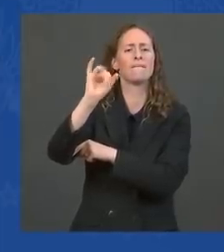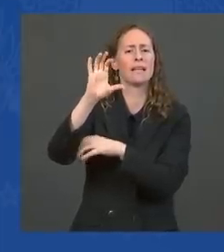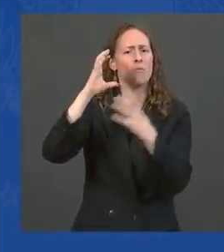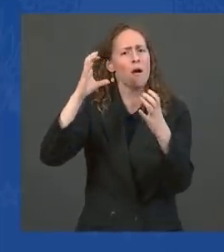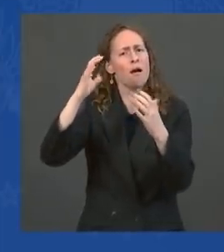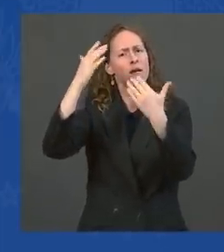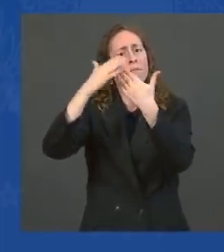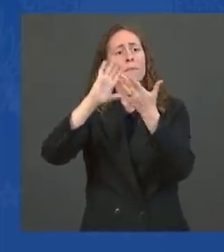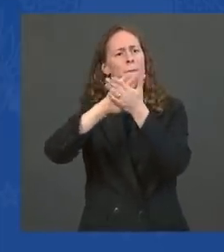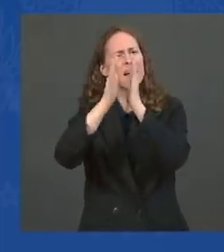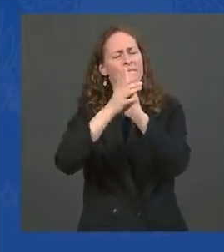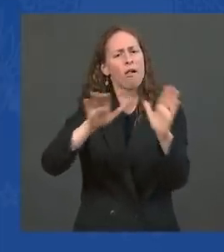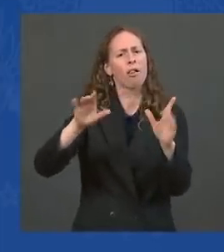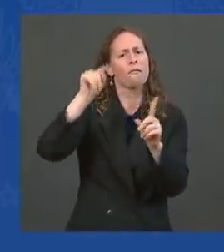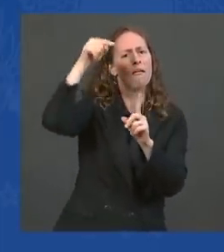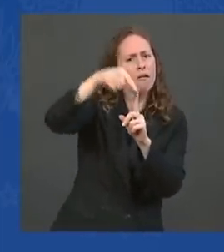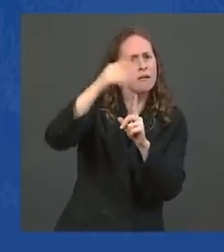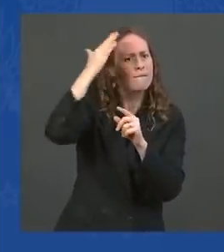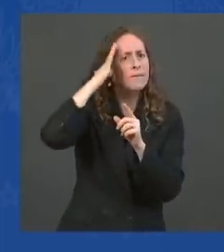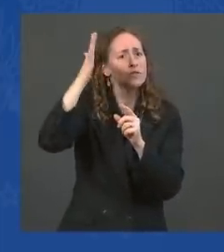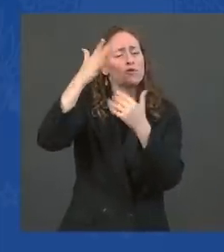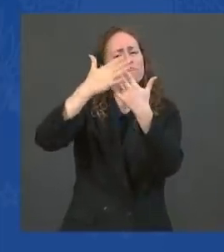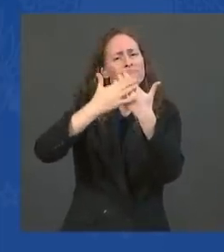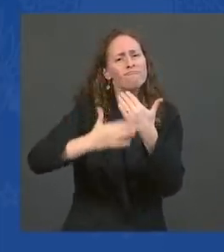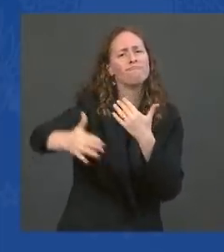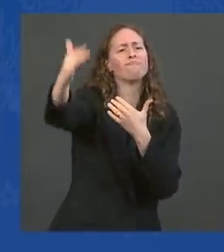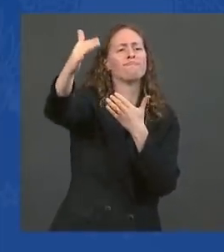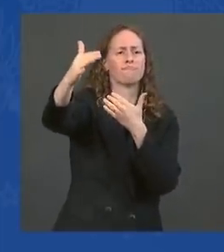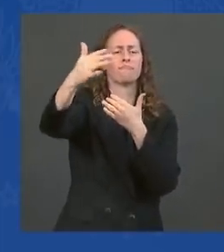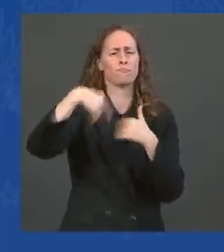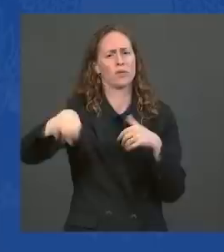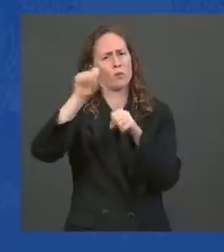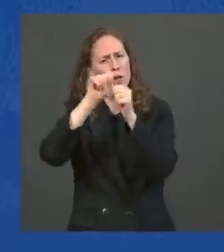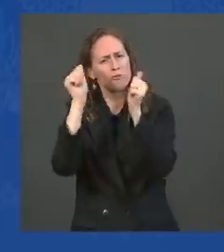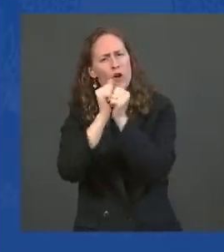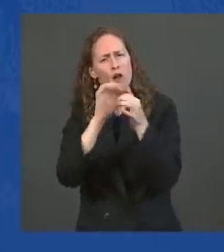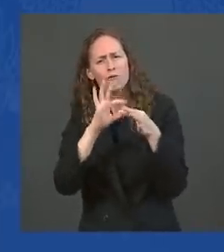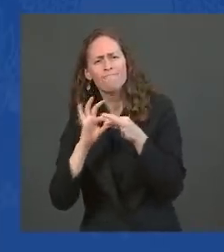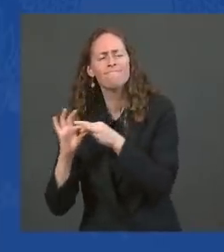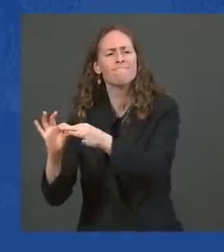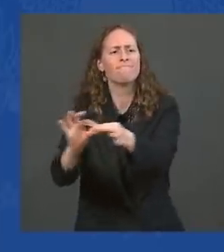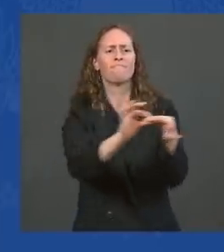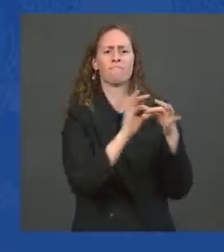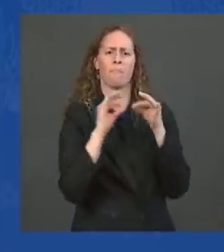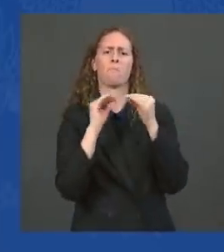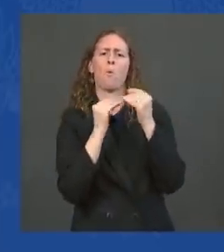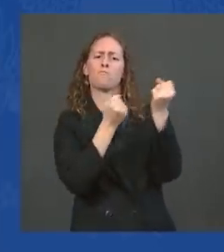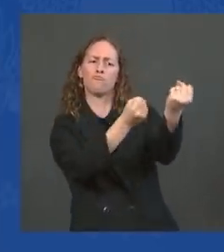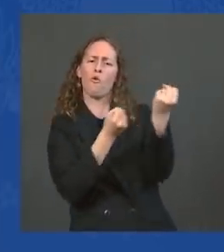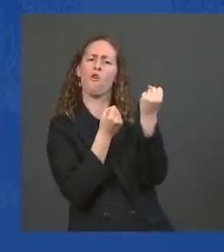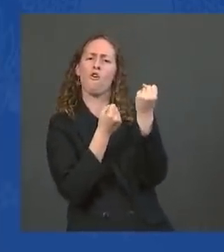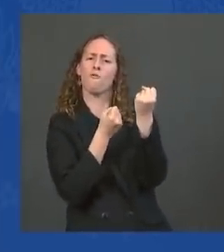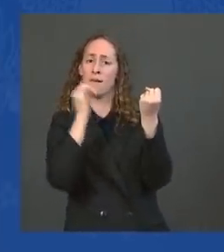We're joining together. Partnerships are getting stronger. This is what we're about. I want to thank you all.